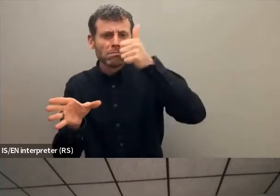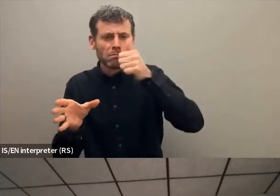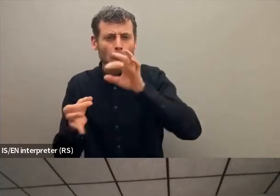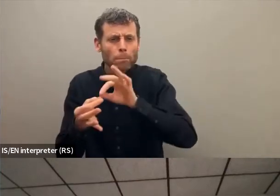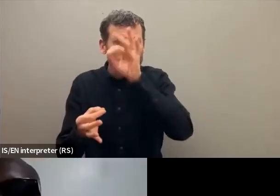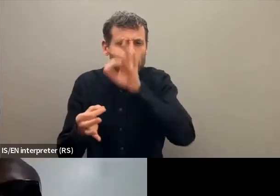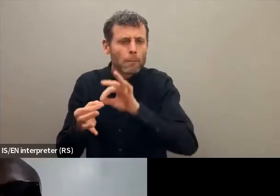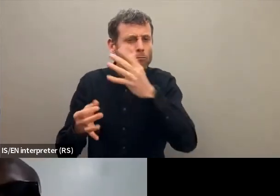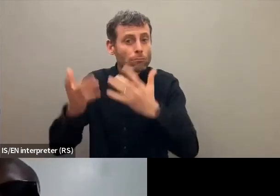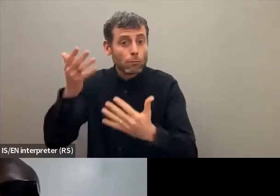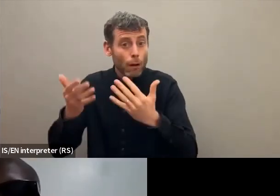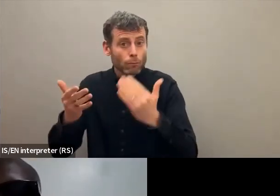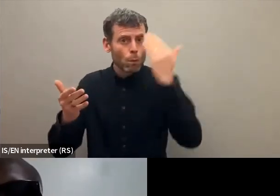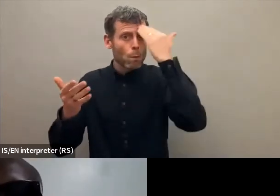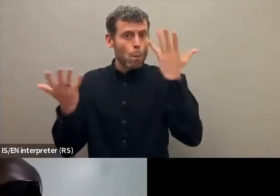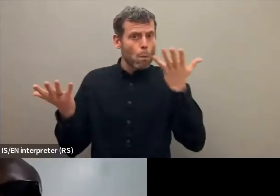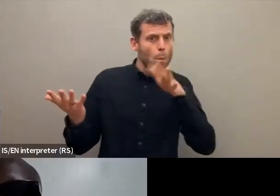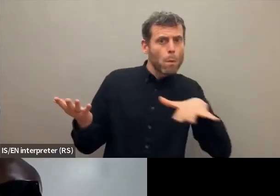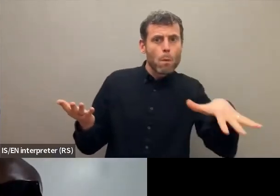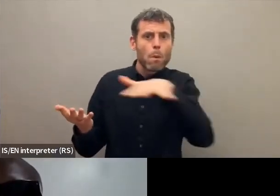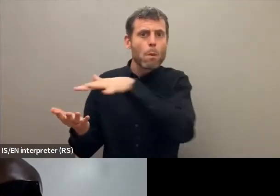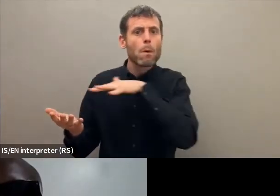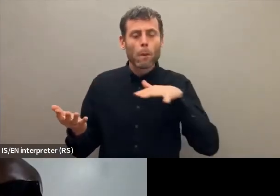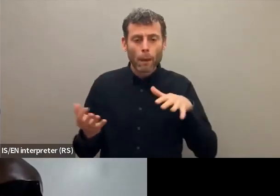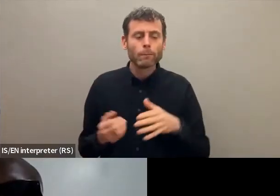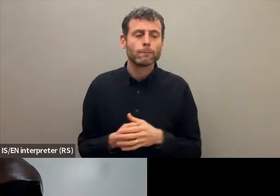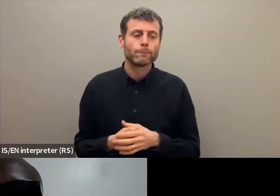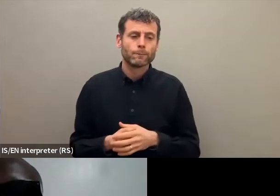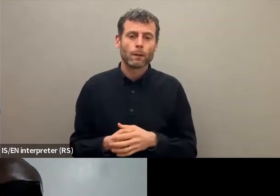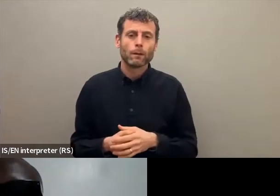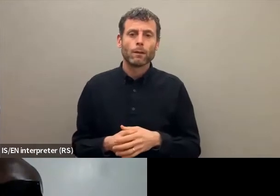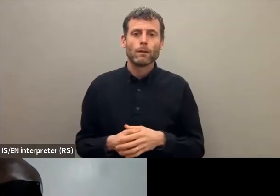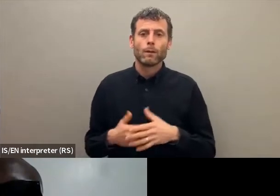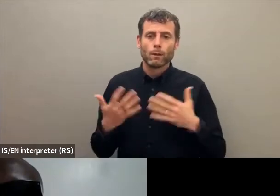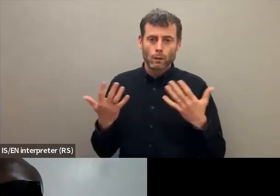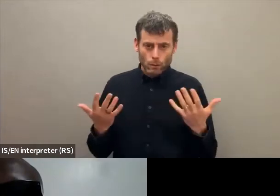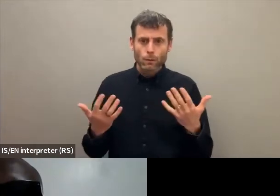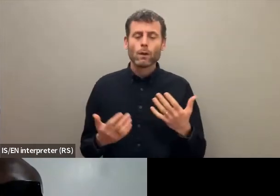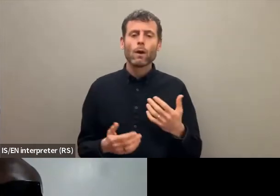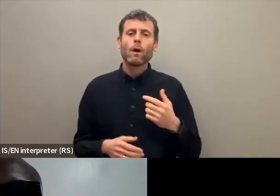Mohammed Ali Loutfy: She will highlight disability data advocacy efforts at the regional level.